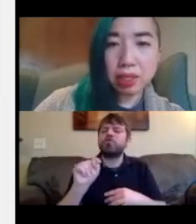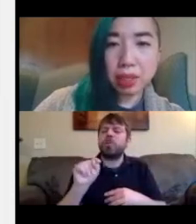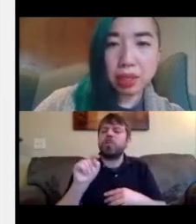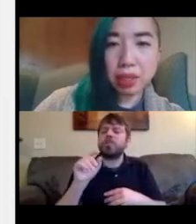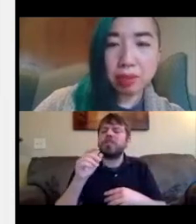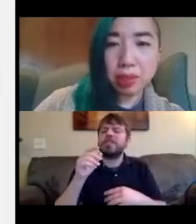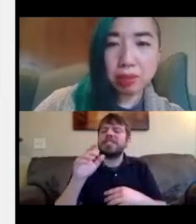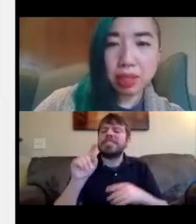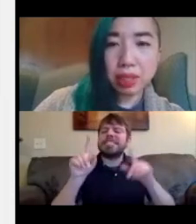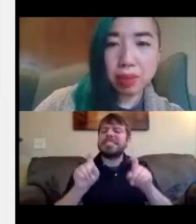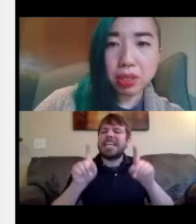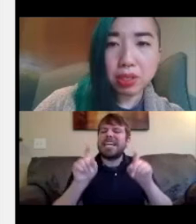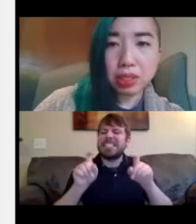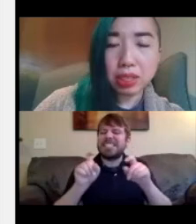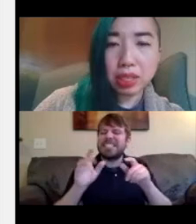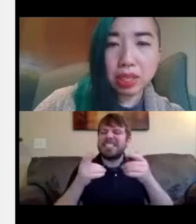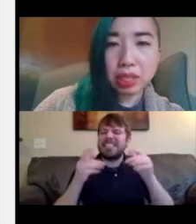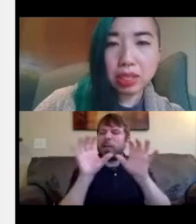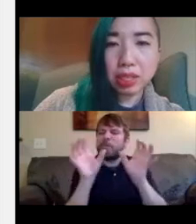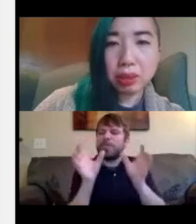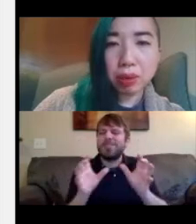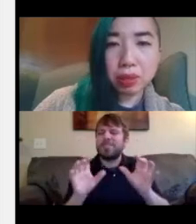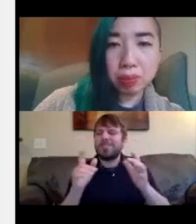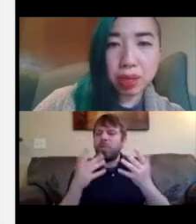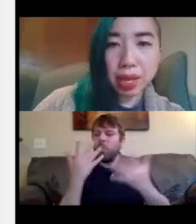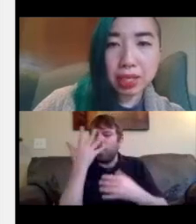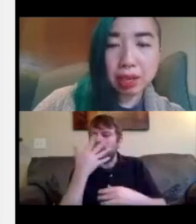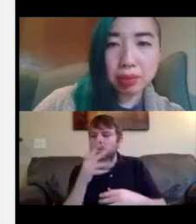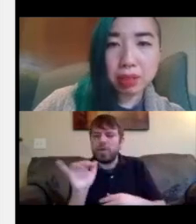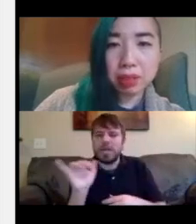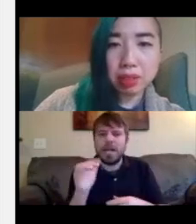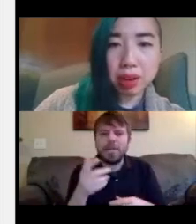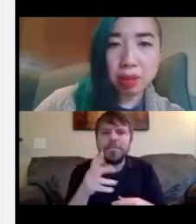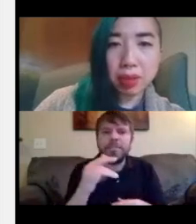be lived between these images, then these words would be my attempt to describe it.